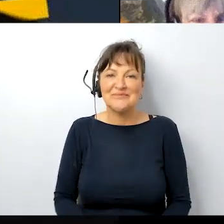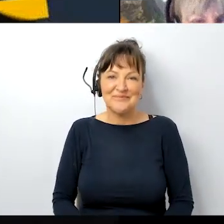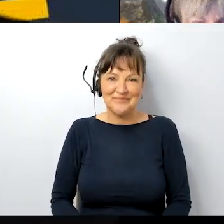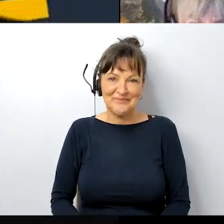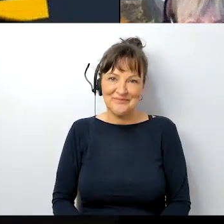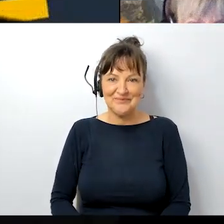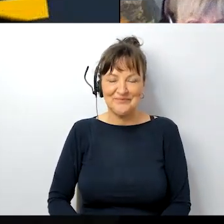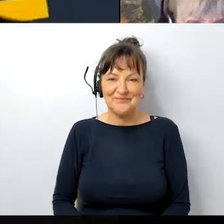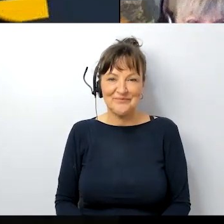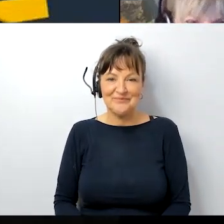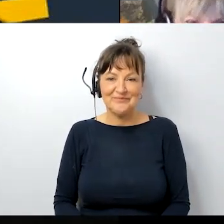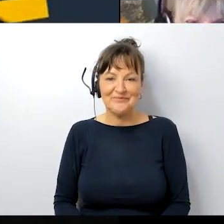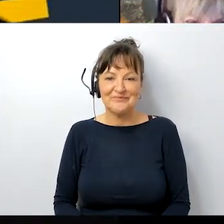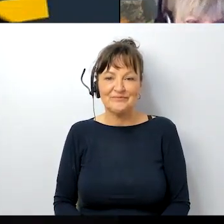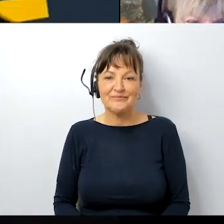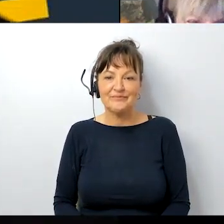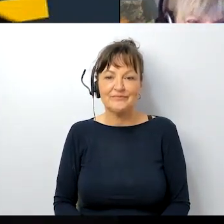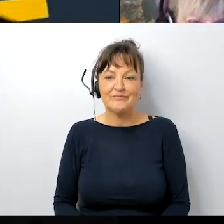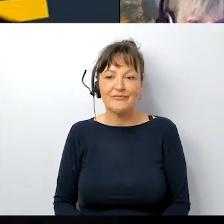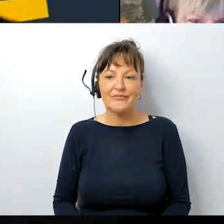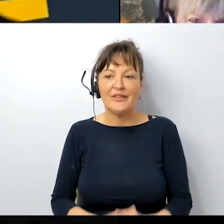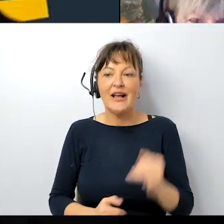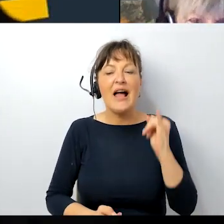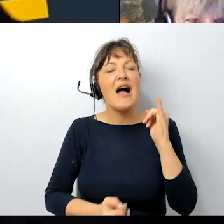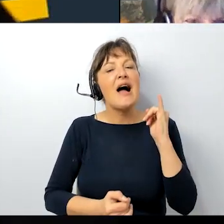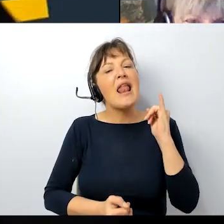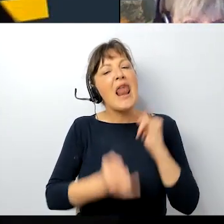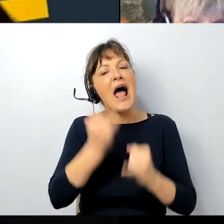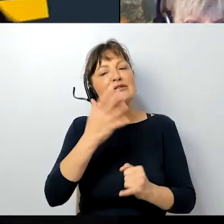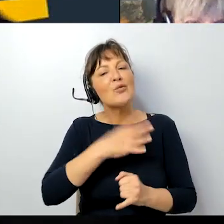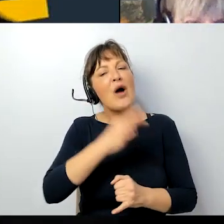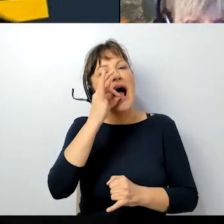piece of insight for us Carrie thank you and I'm sure everyone on the call has noted that down.